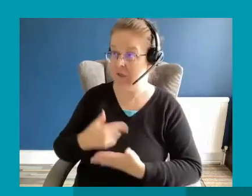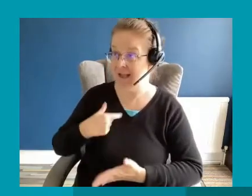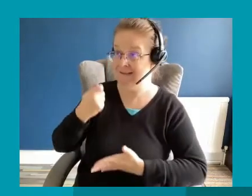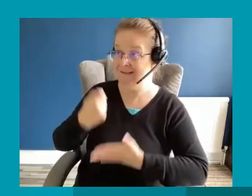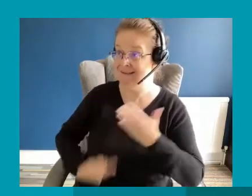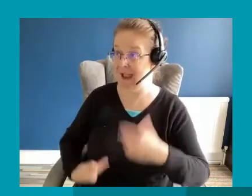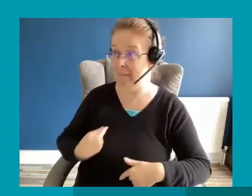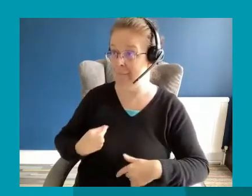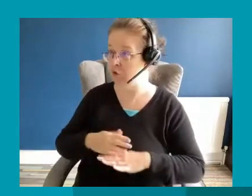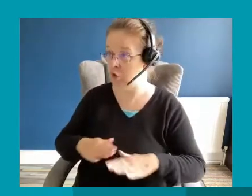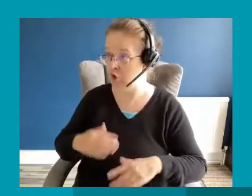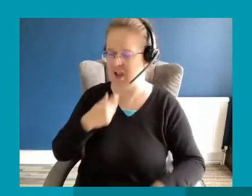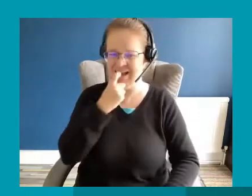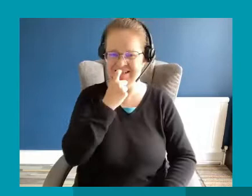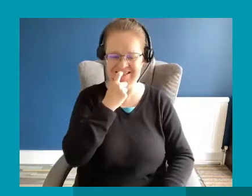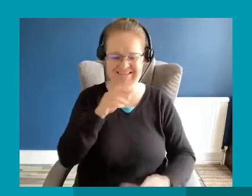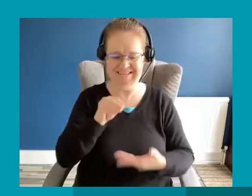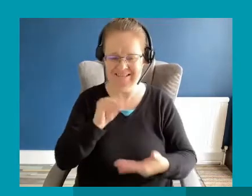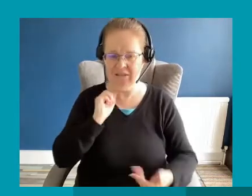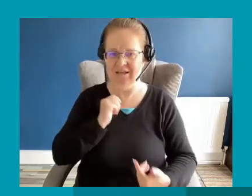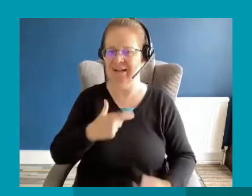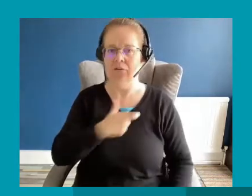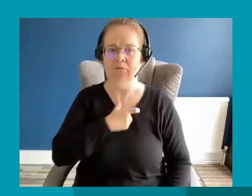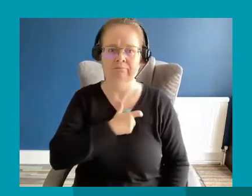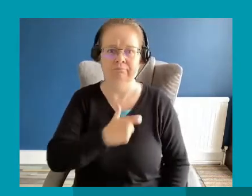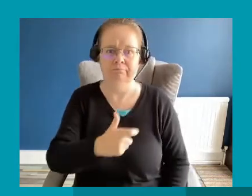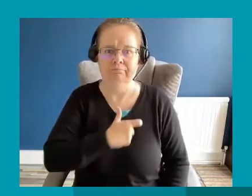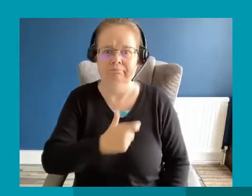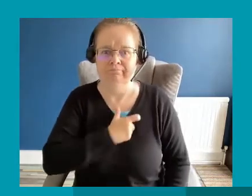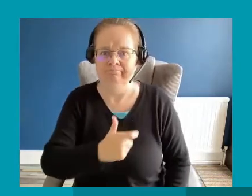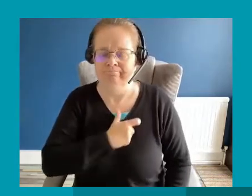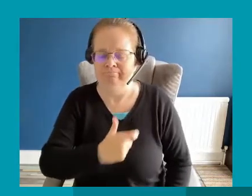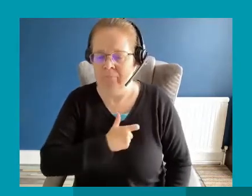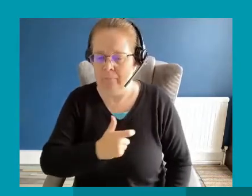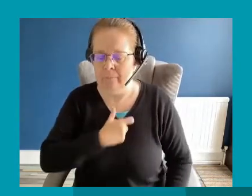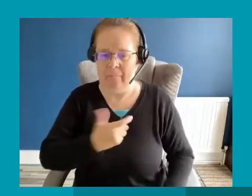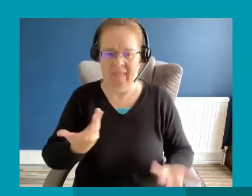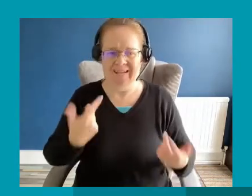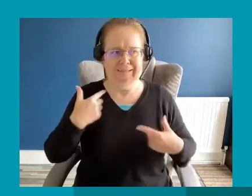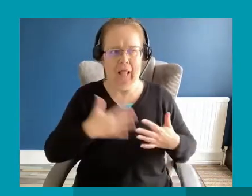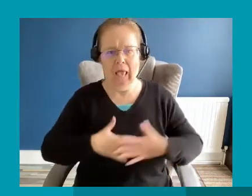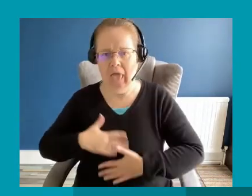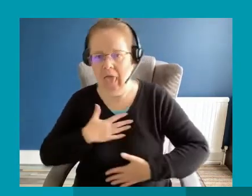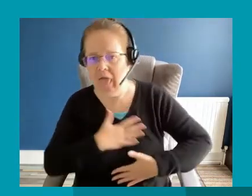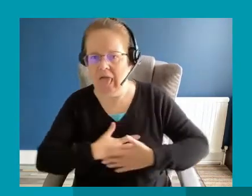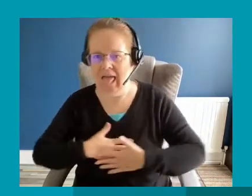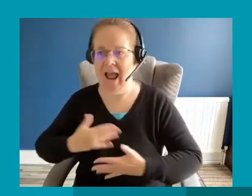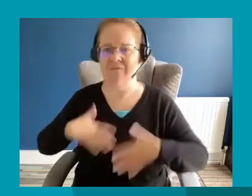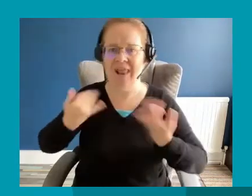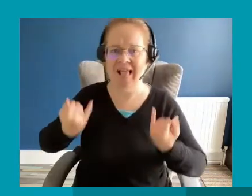It filled me with terror. I have to say I was having all sorts of feelings, guilty feelings,